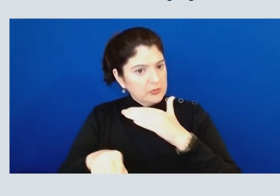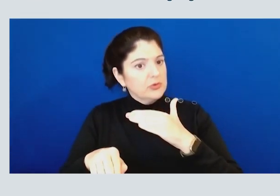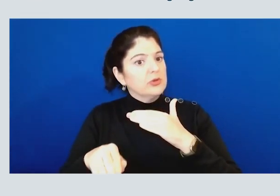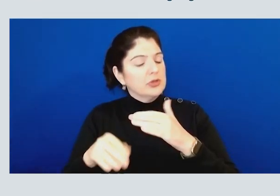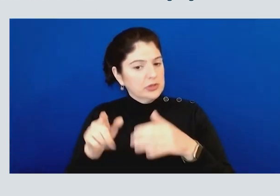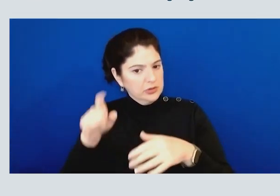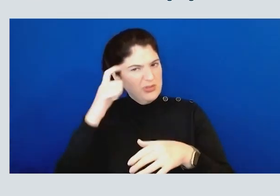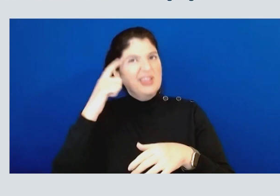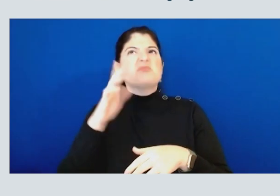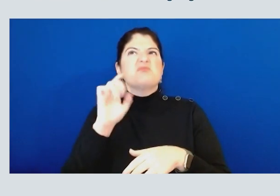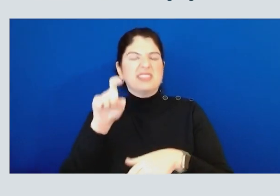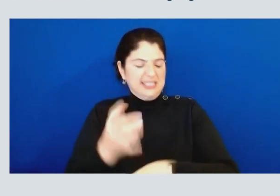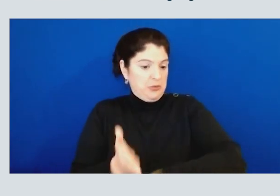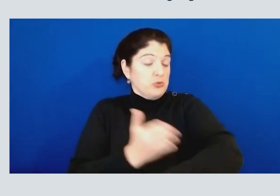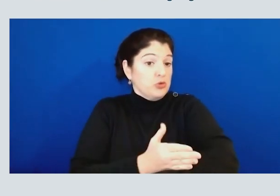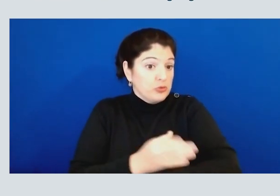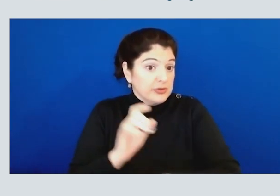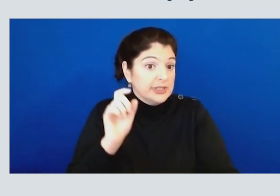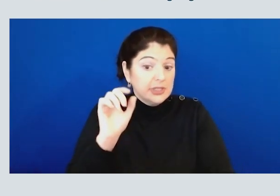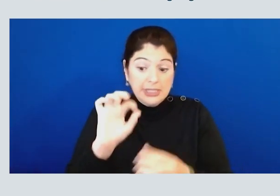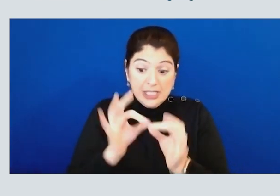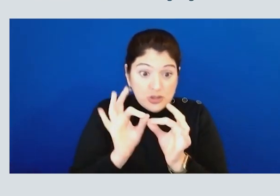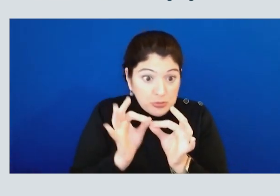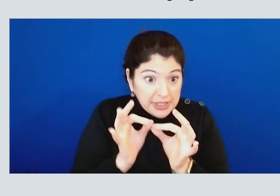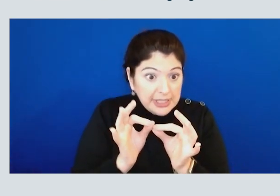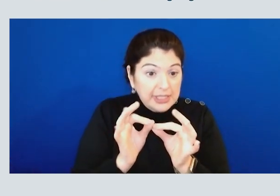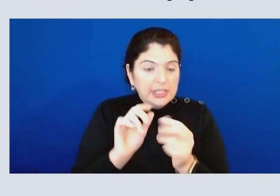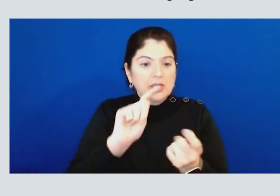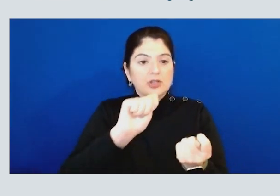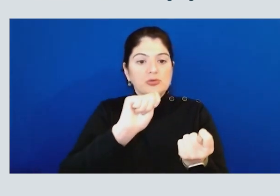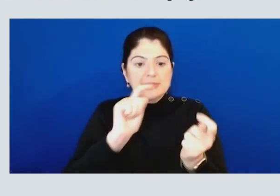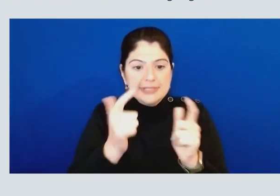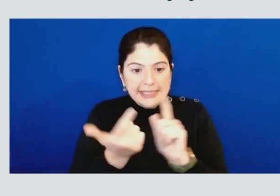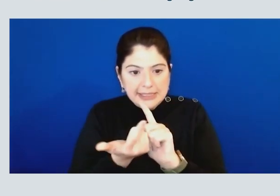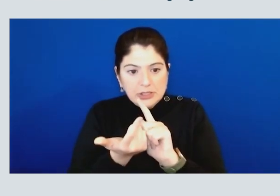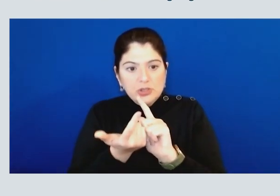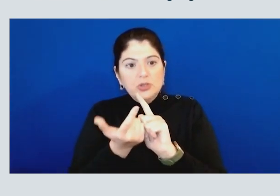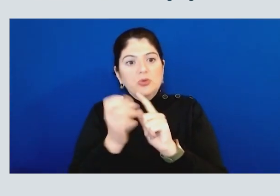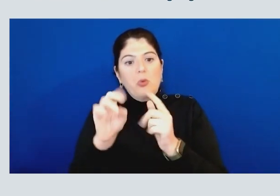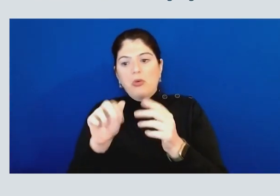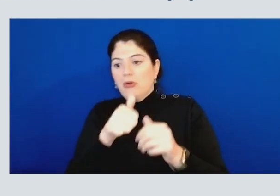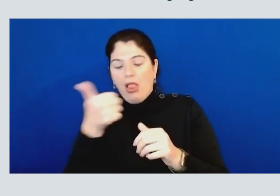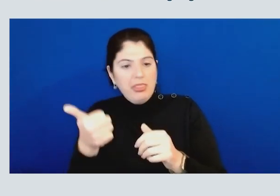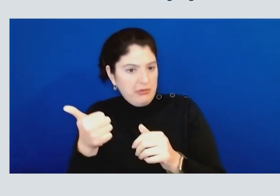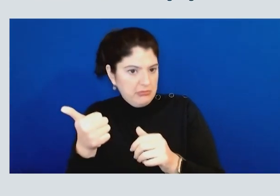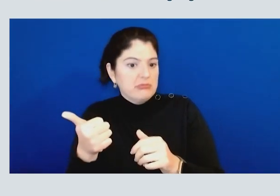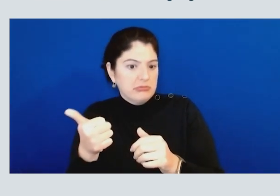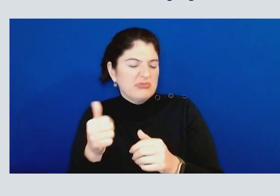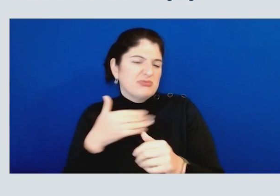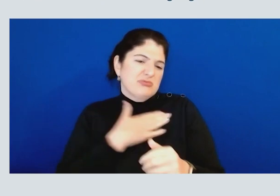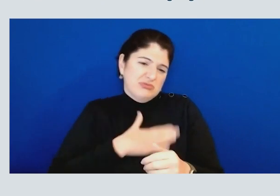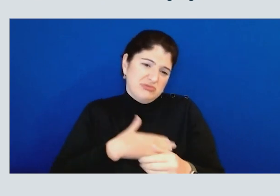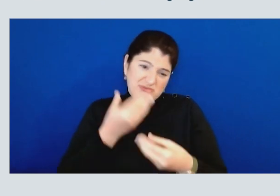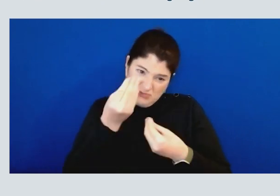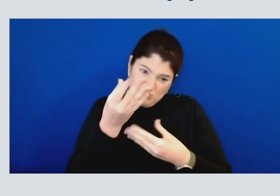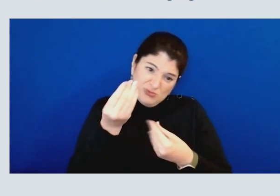Is it interpretation? Is it translation? Then you see the definitions there or is it something else? And please tell us.